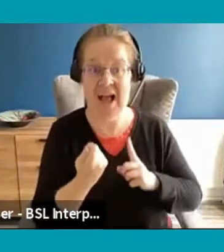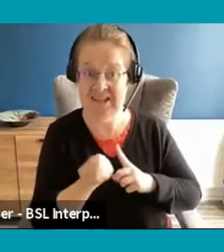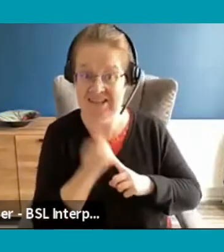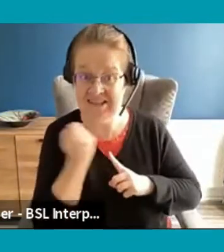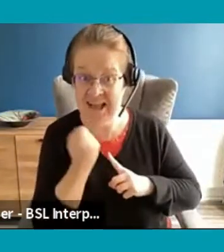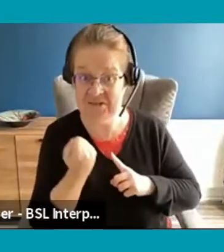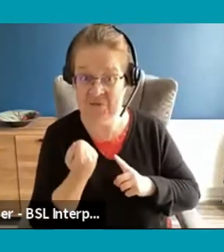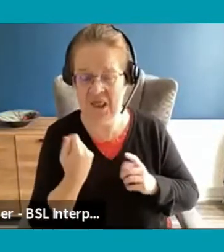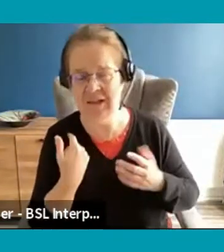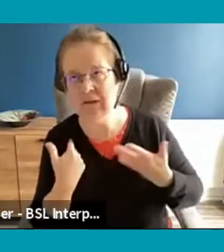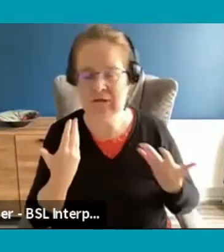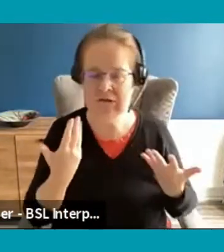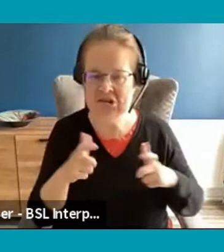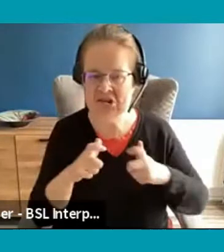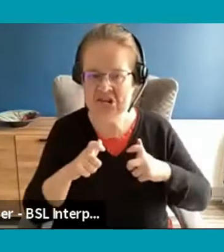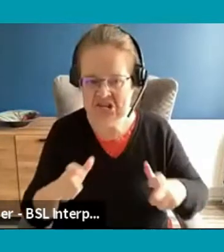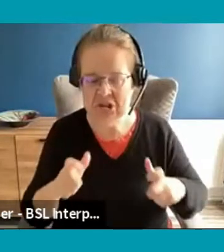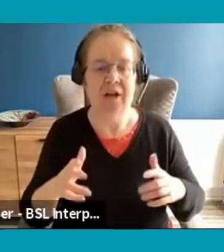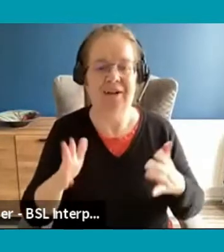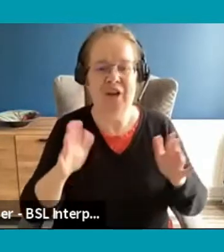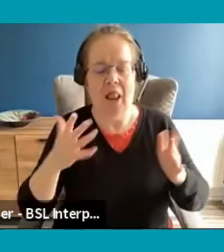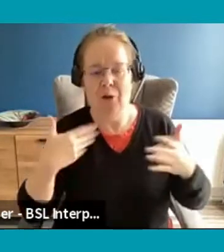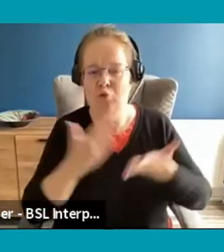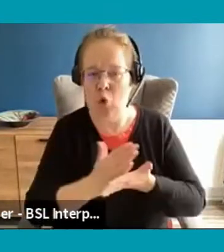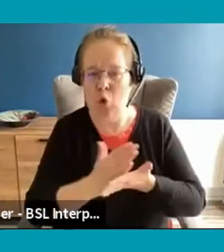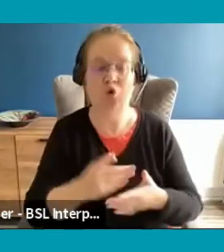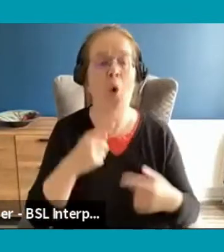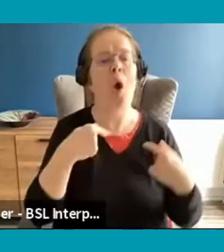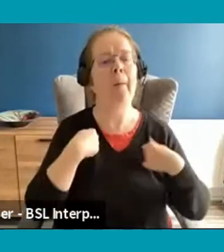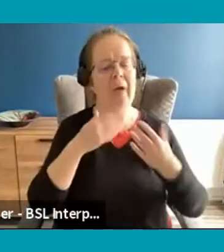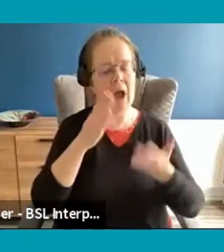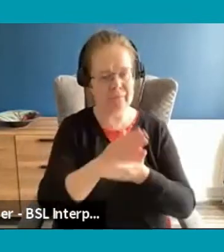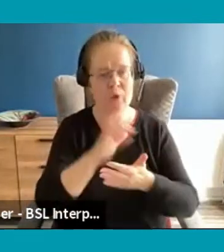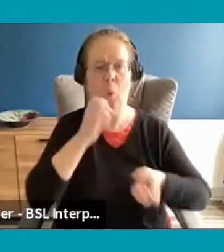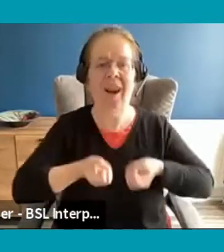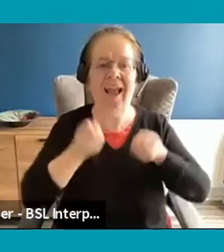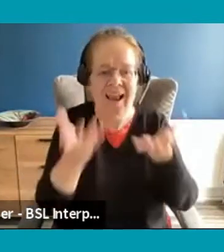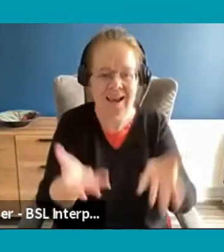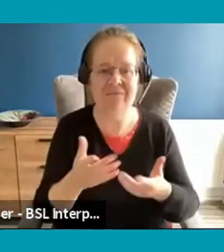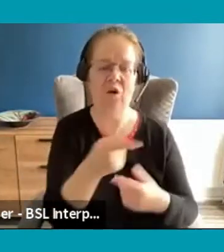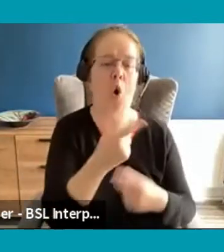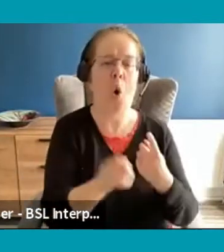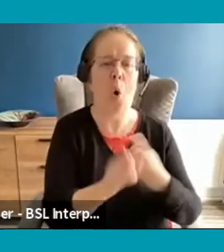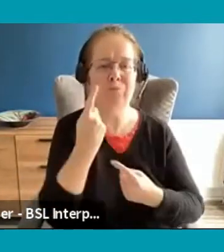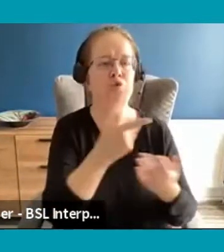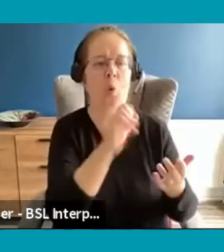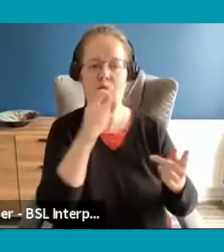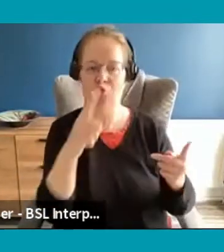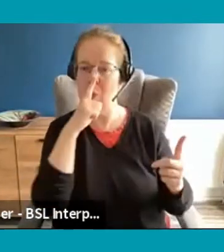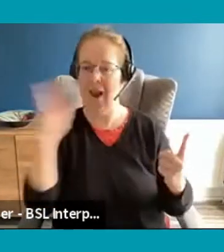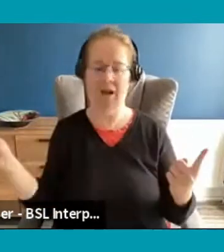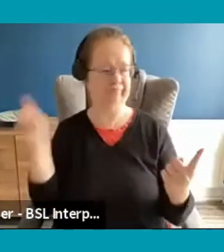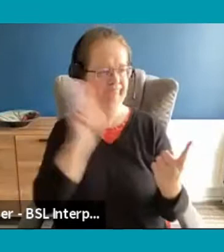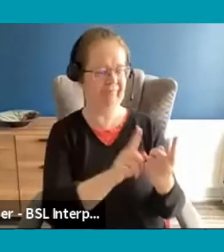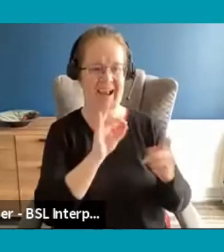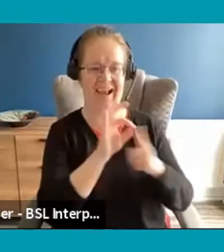but take it from me. You know, we will give you the opportunity of at least having an interview which, I know disabled. people are often, you know,